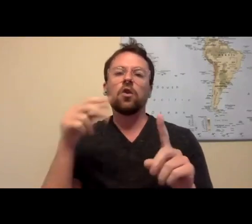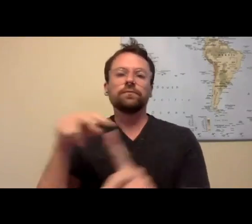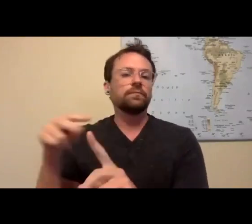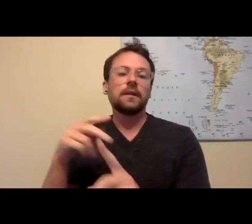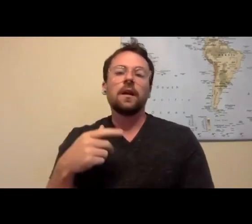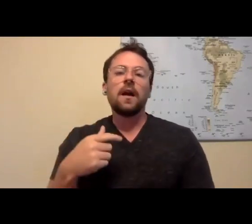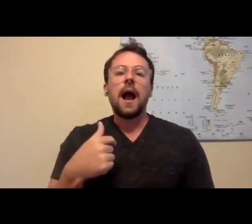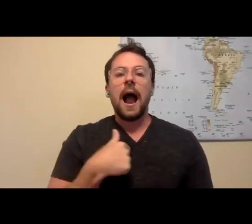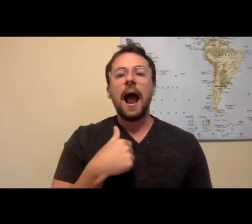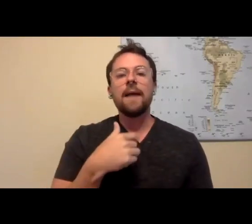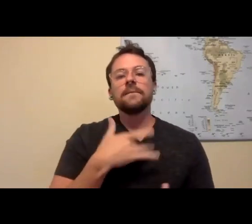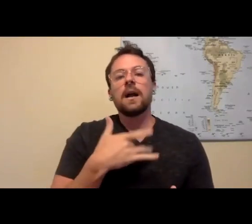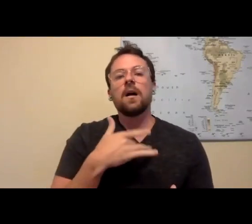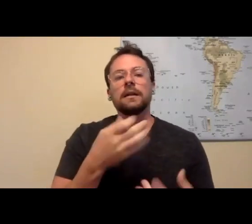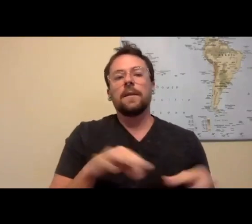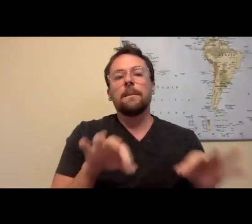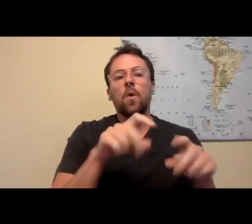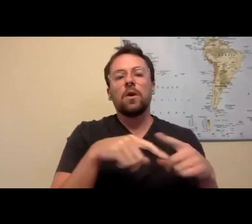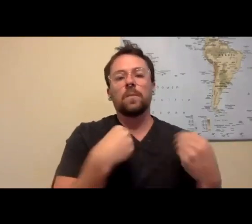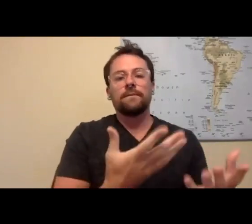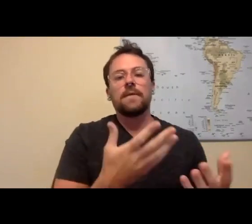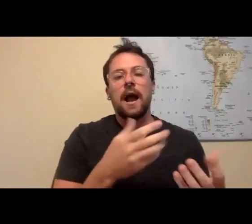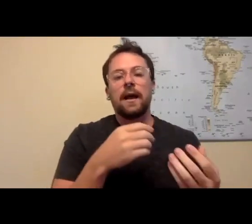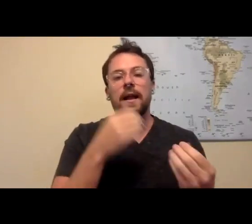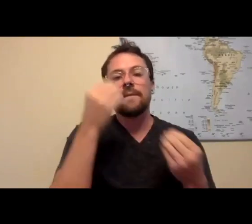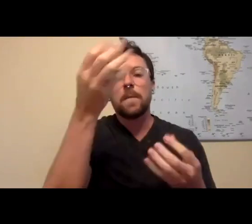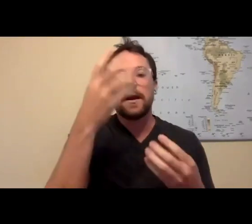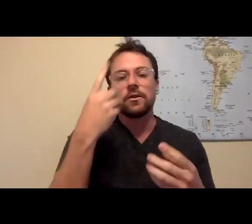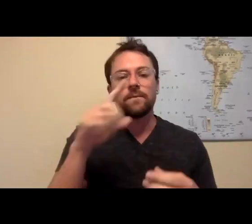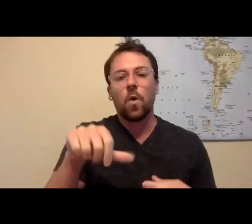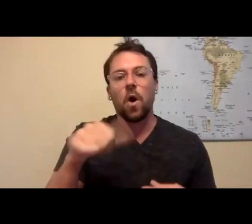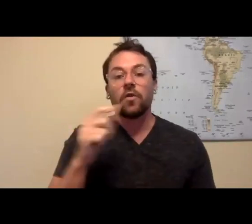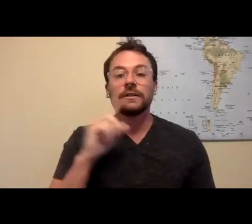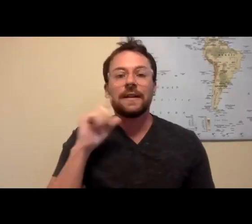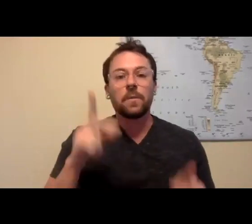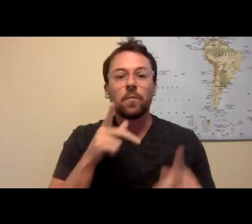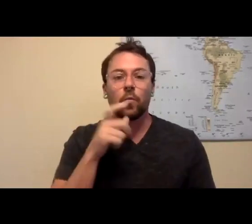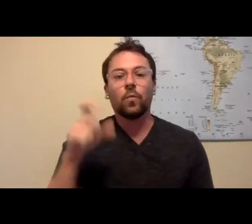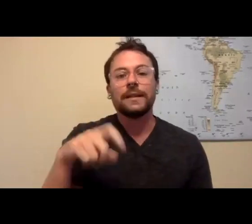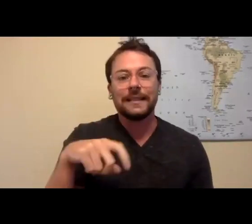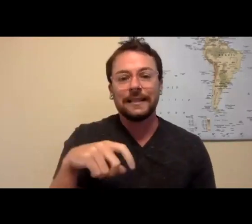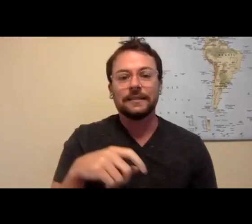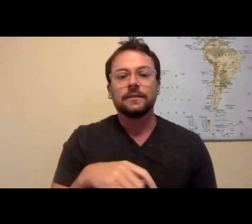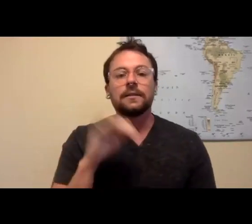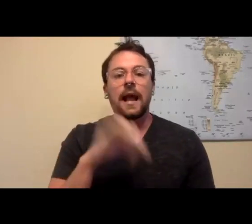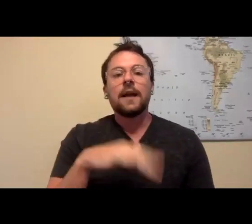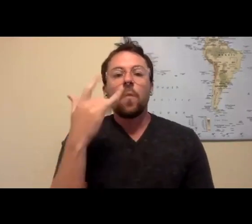It's not appropriate to assume that every trans person wants to talk about their body morphology.